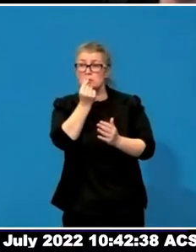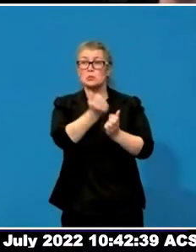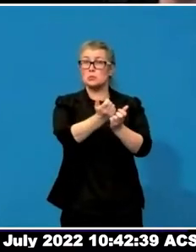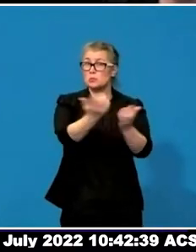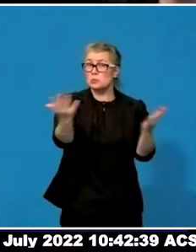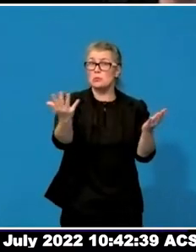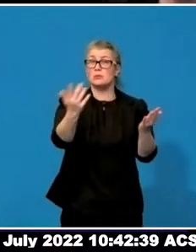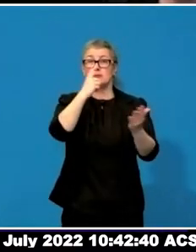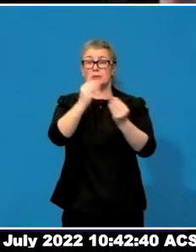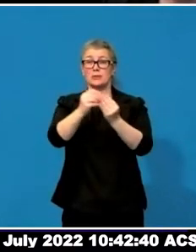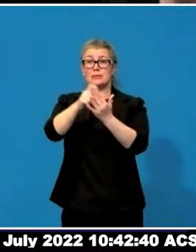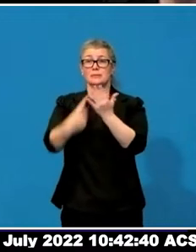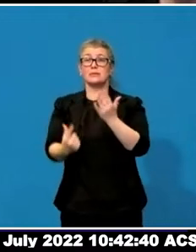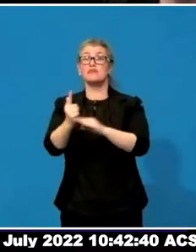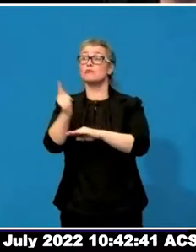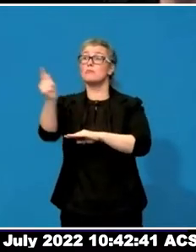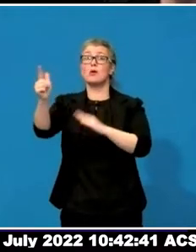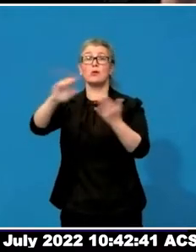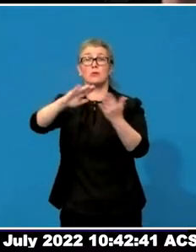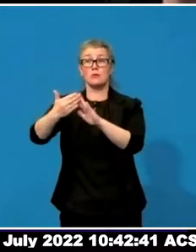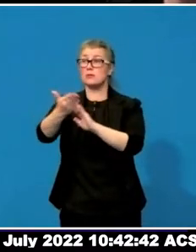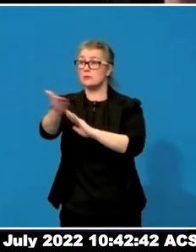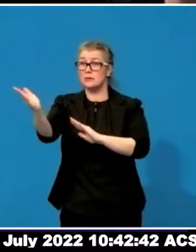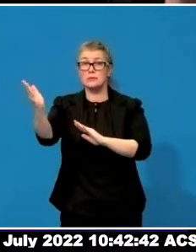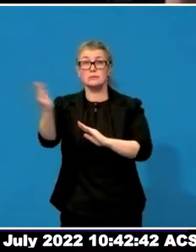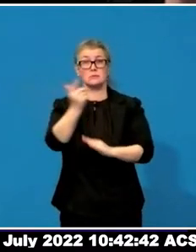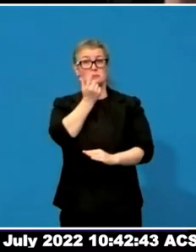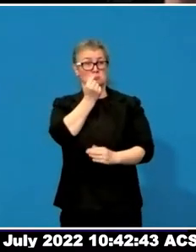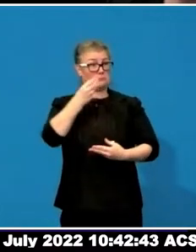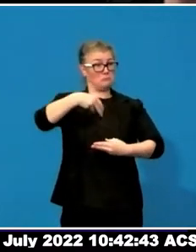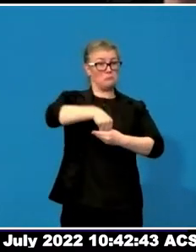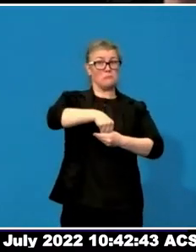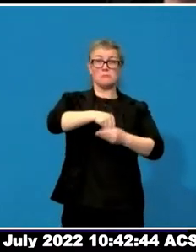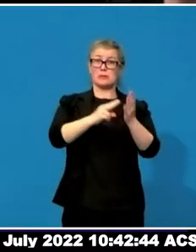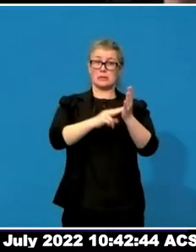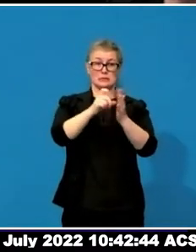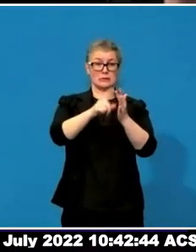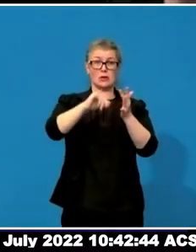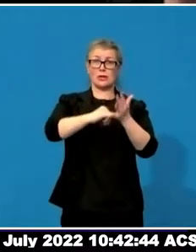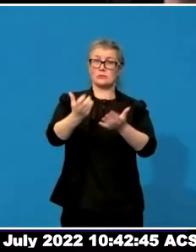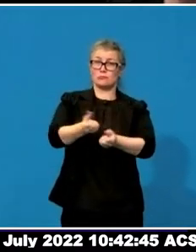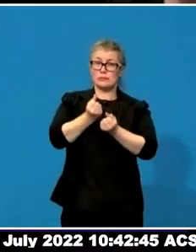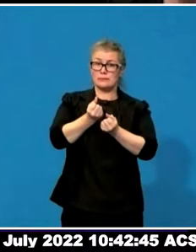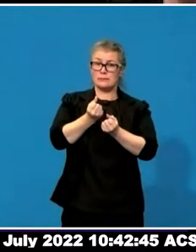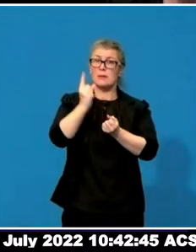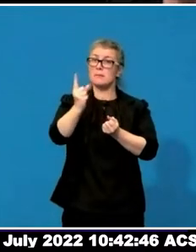remote communities who would be eligible to participate in the NDIS but have not been granted access.